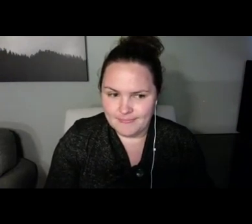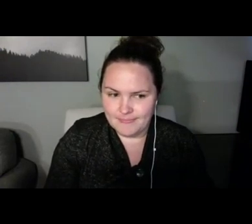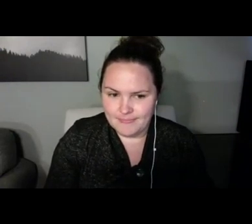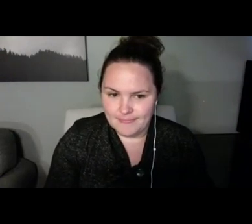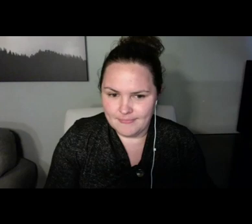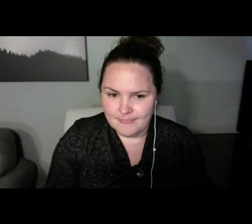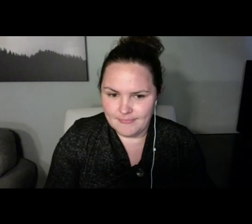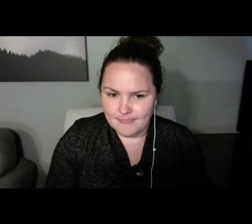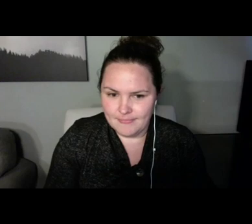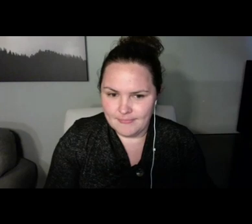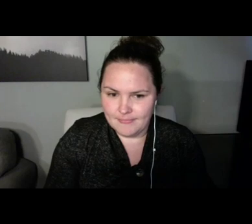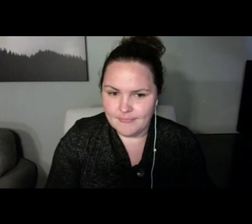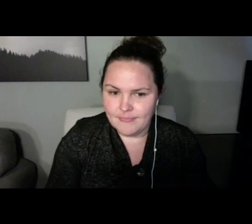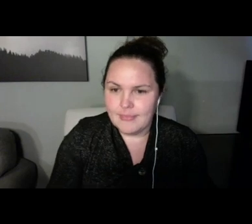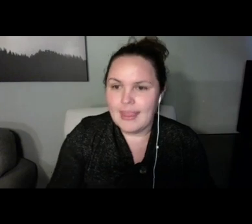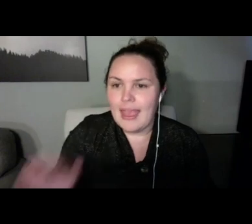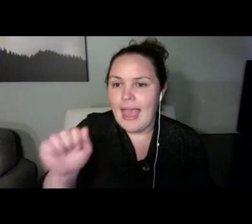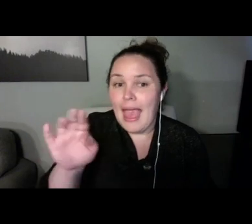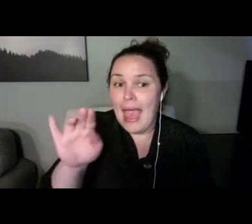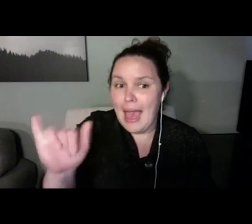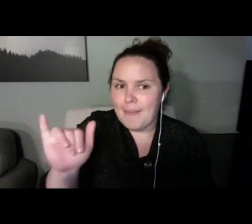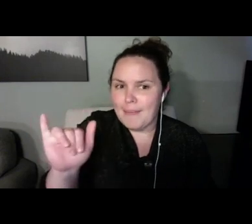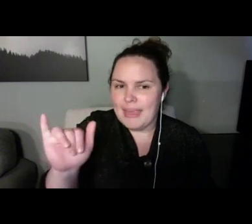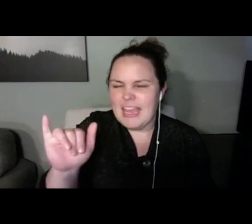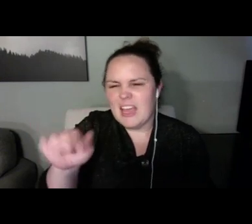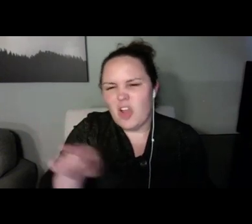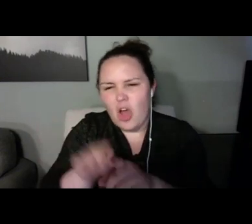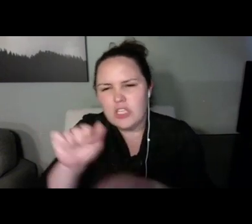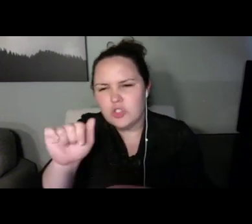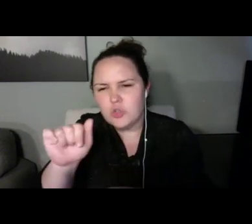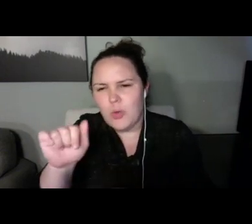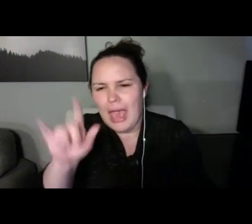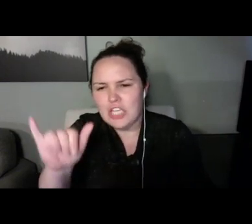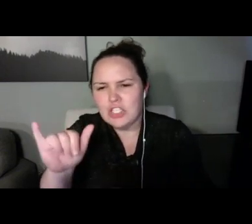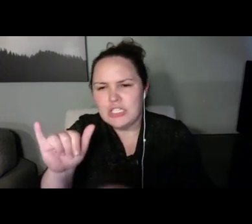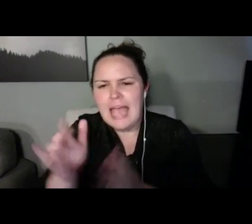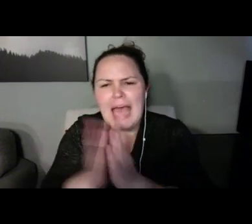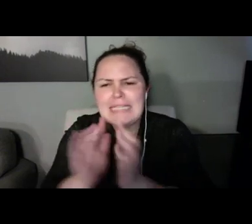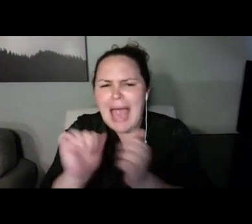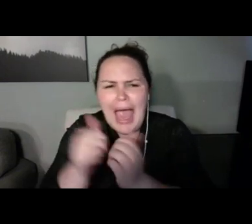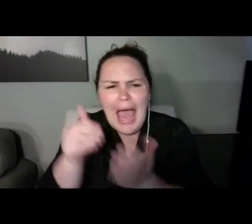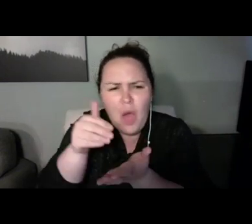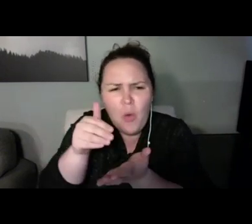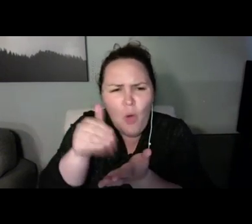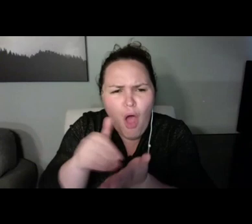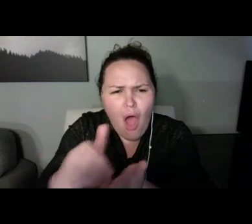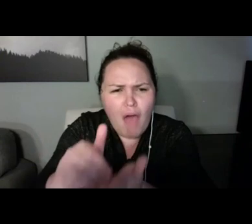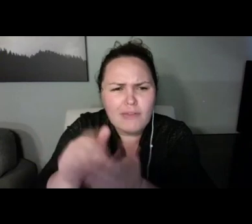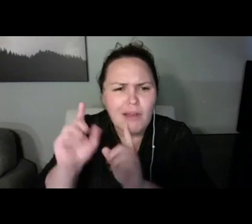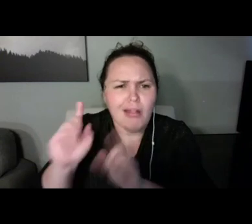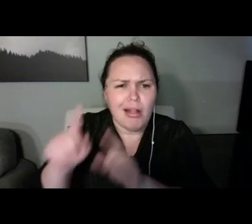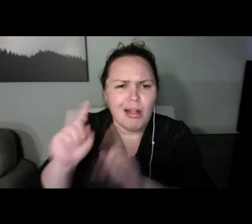Jen: And Abby asks, and so does Ashley, how often do you go bowling?